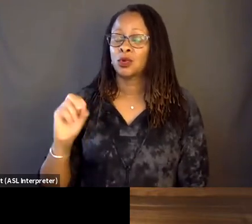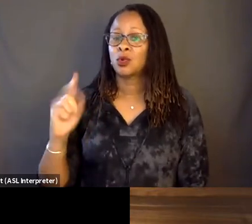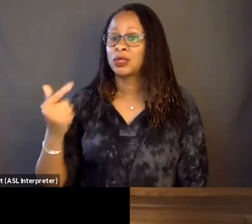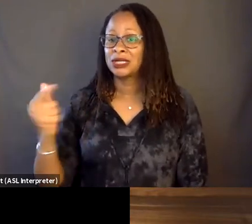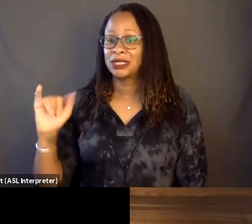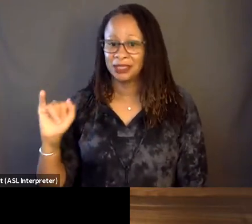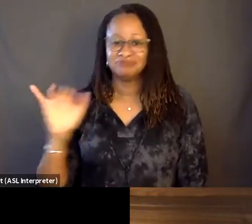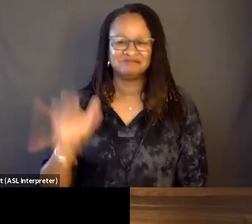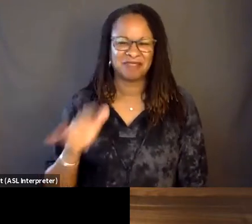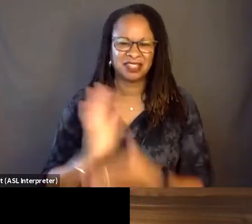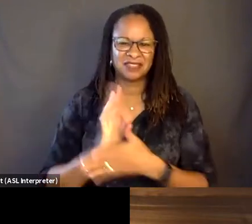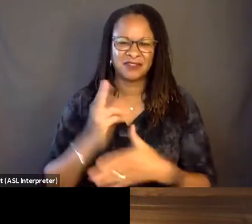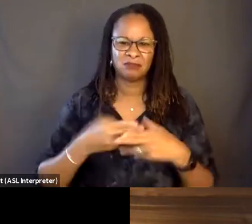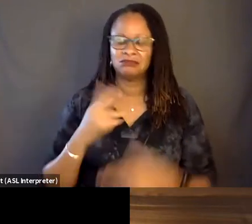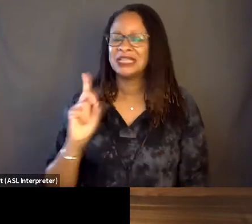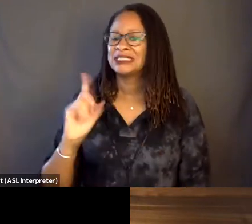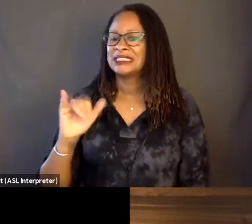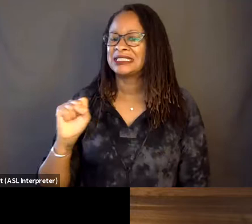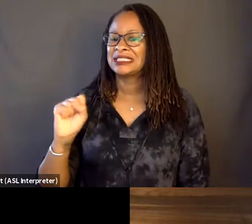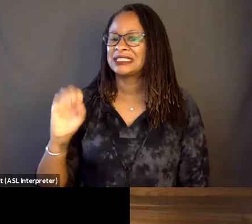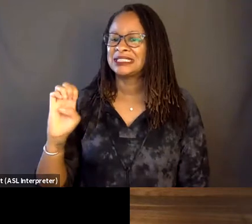What was your process, in terms of figuring